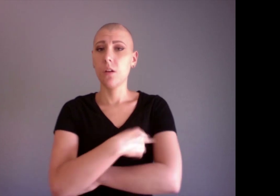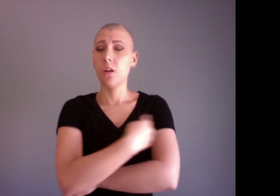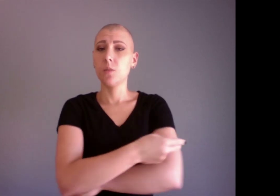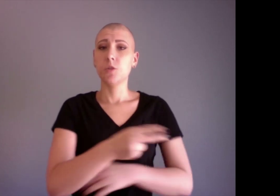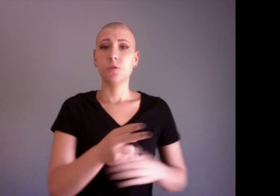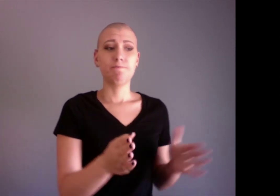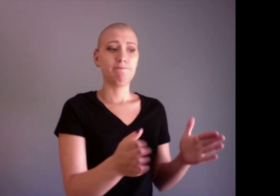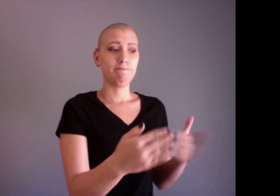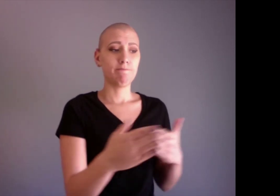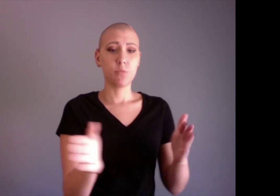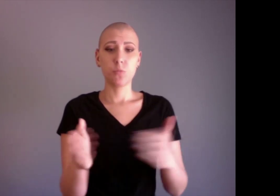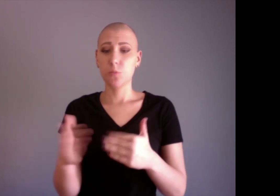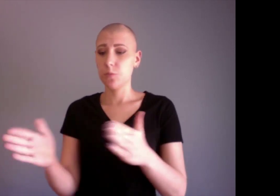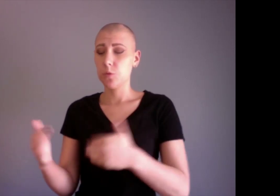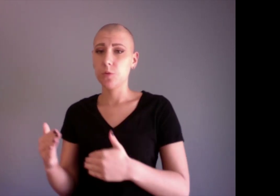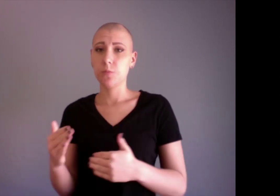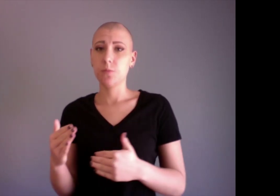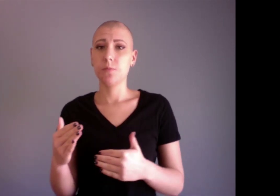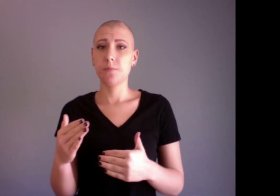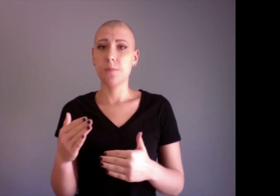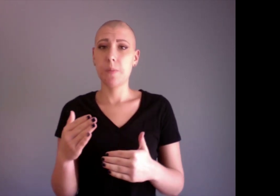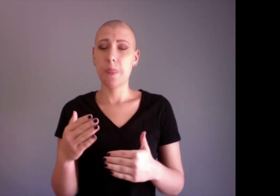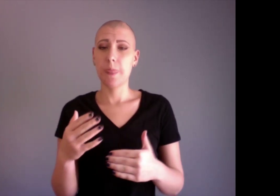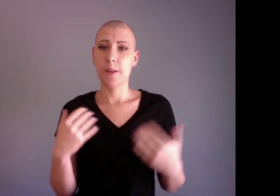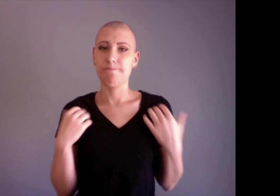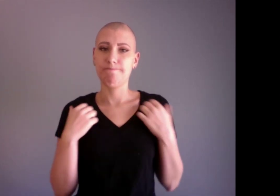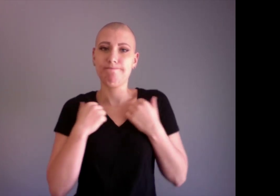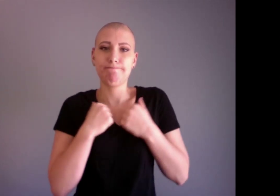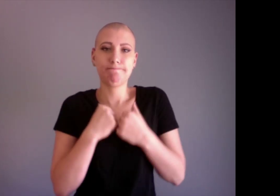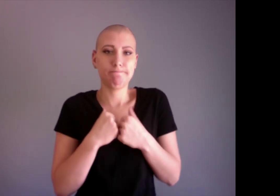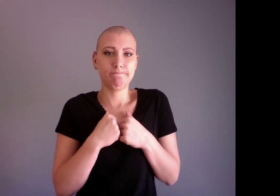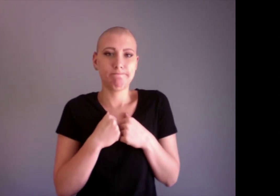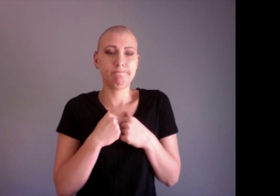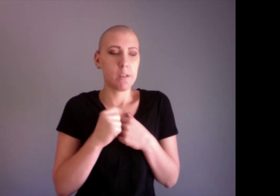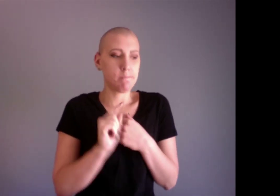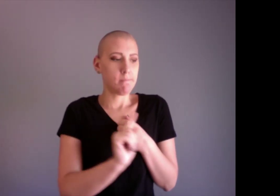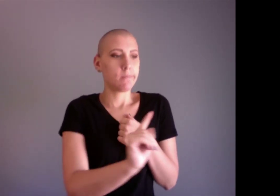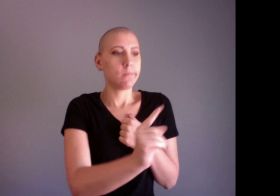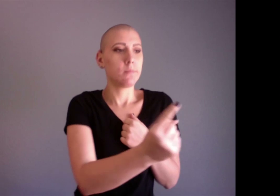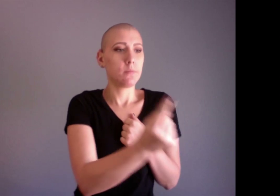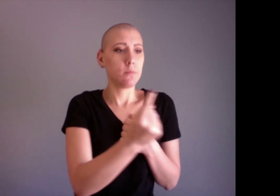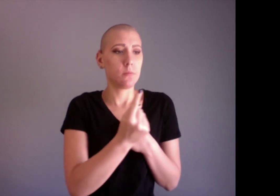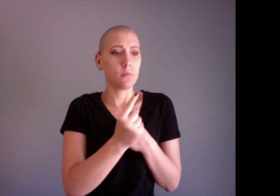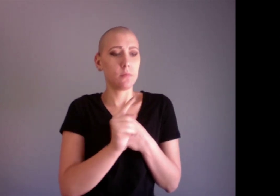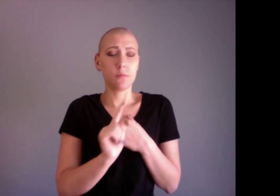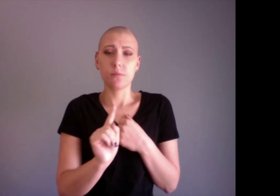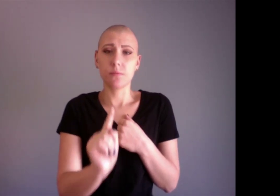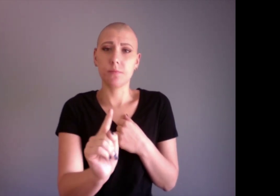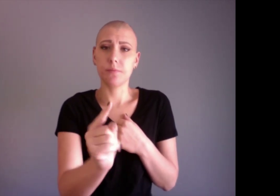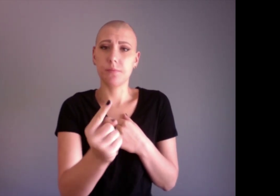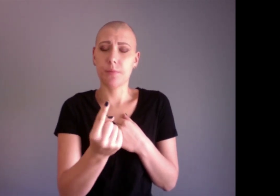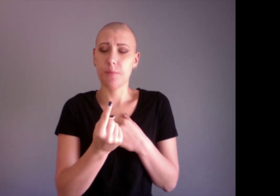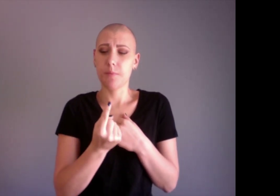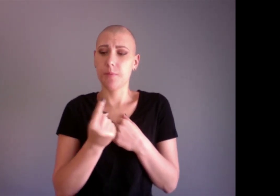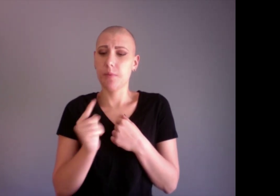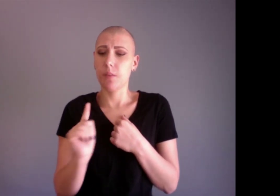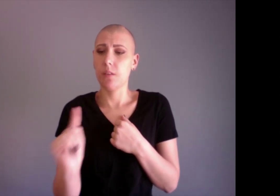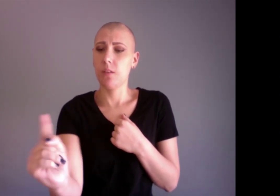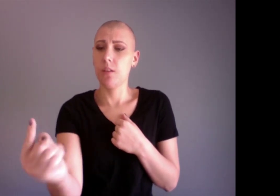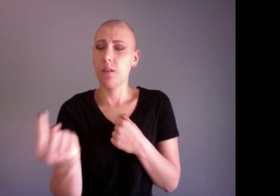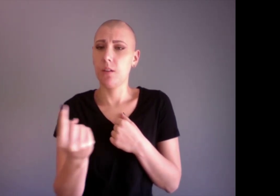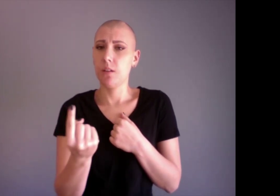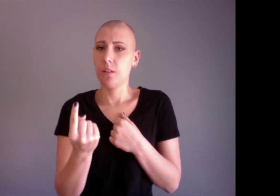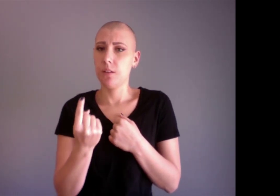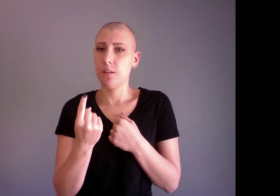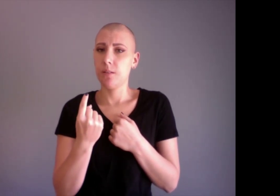Frances Ramsel: I shuffled from room to room with a blanket wrapped around me